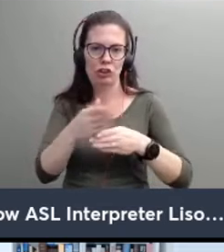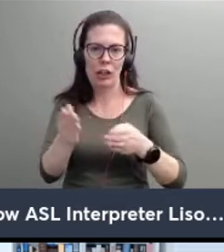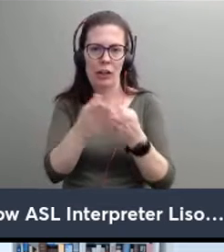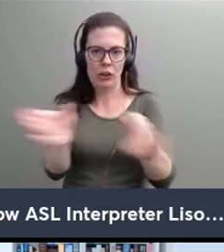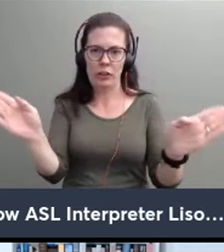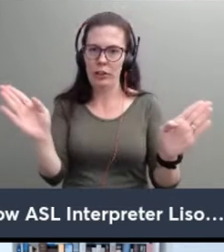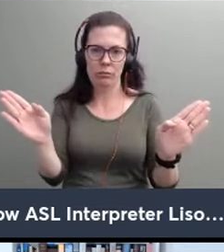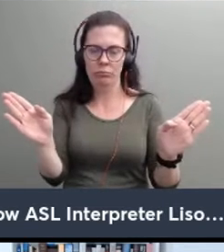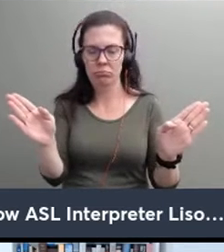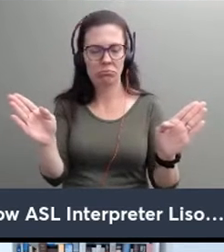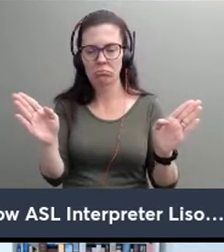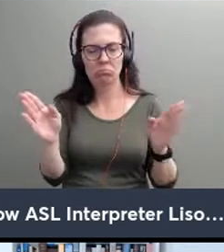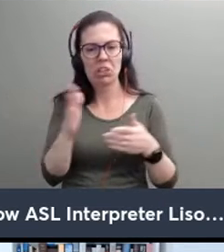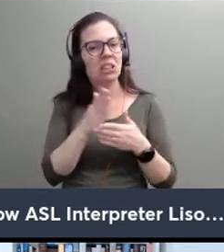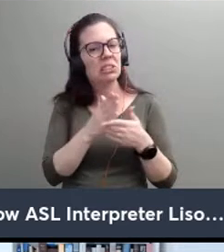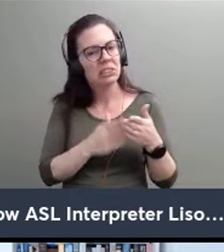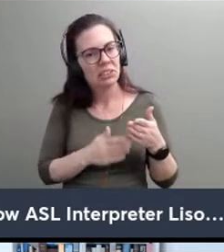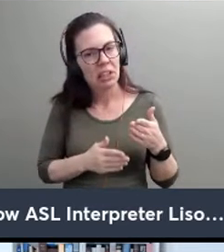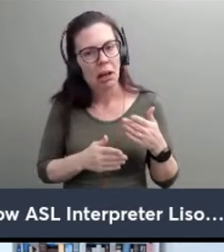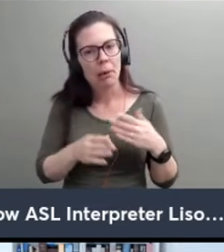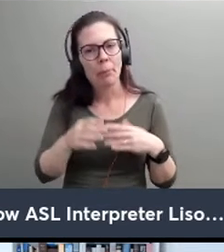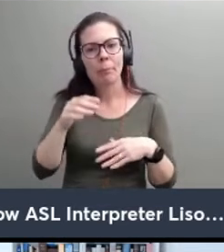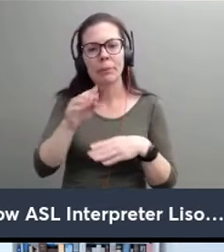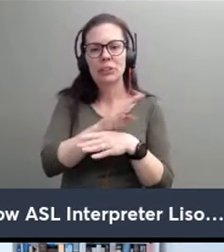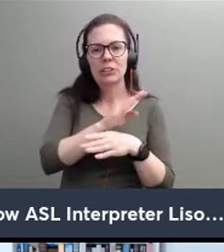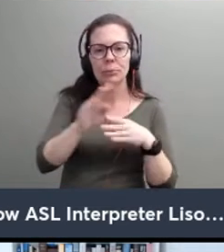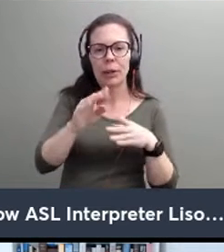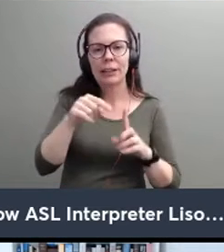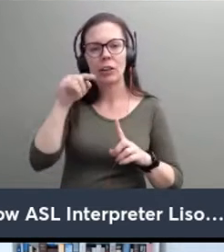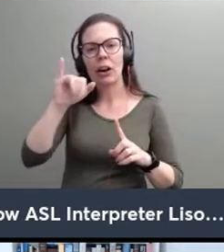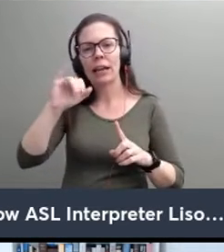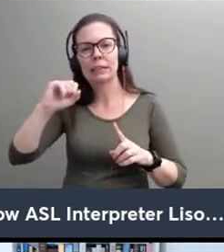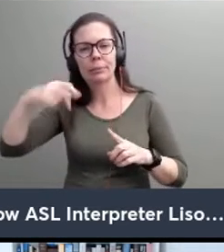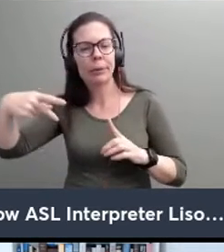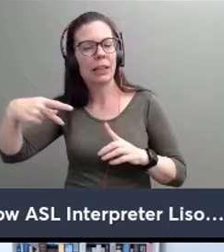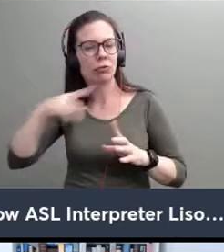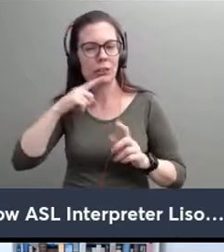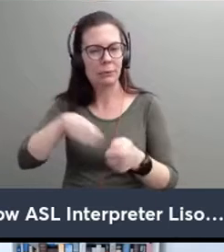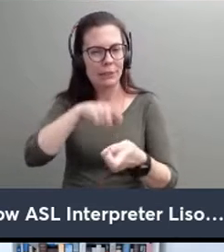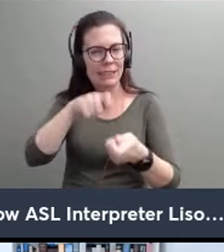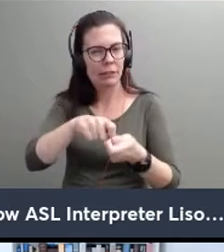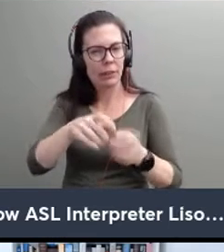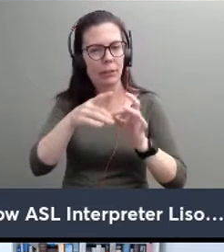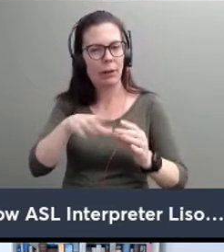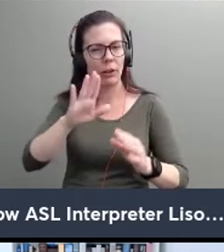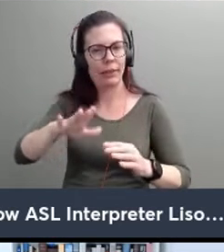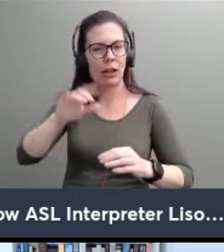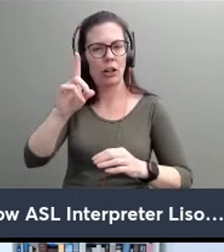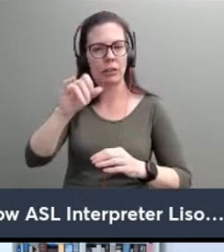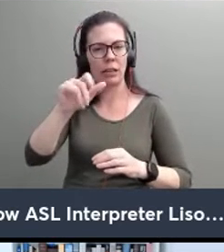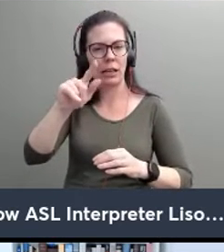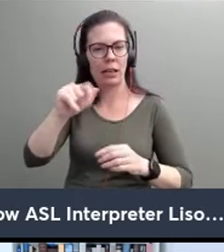Some enterprises or ISVs are very specific about data security. So we give you a set of gates